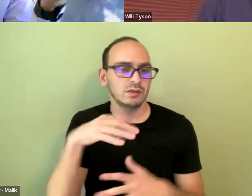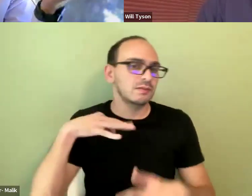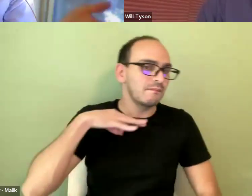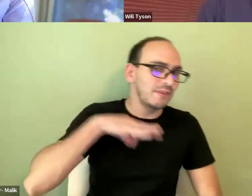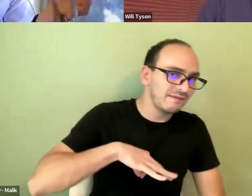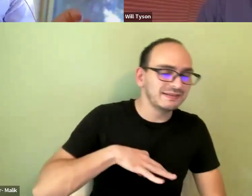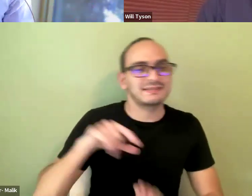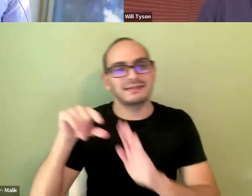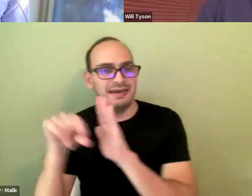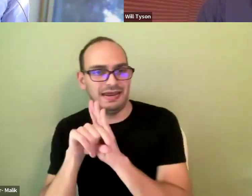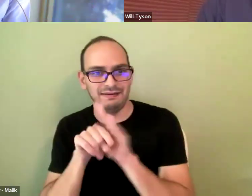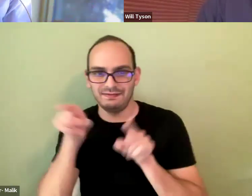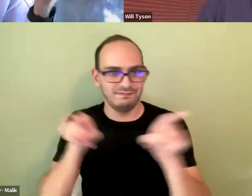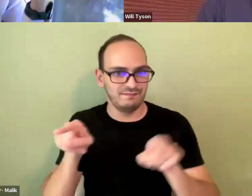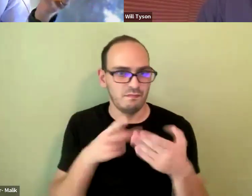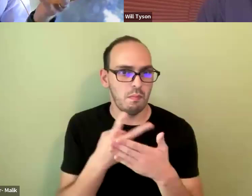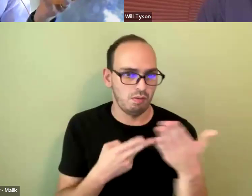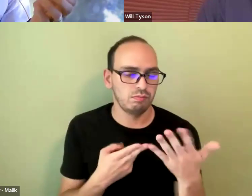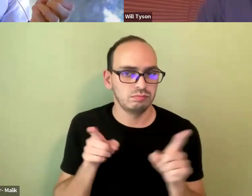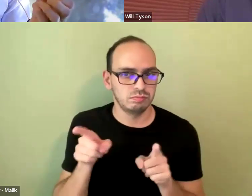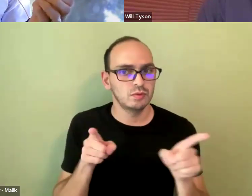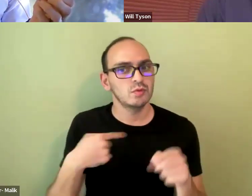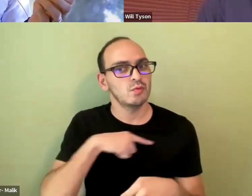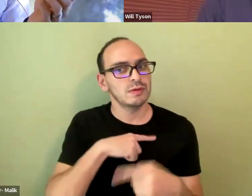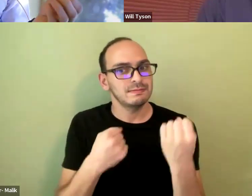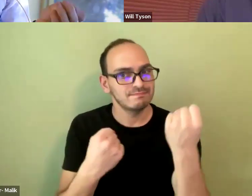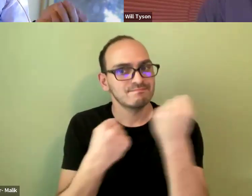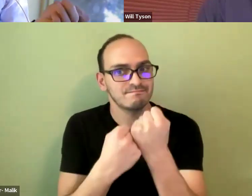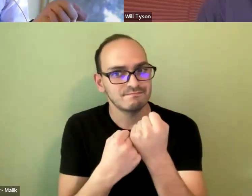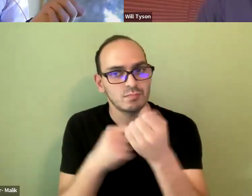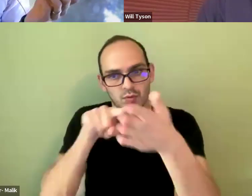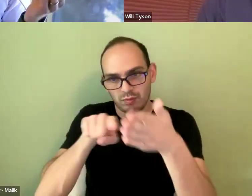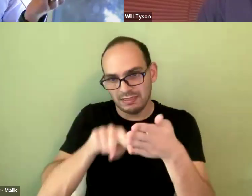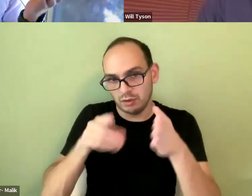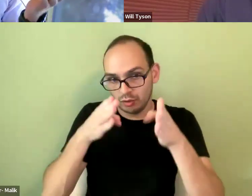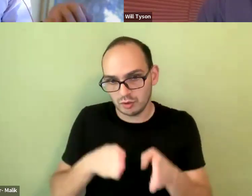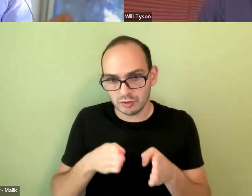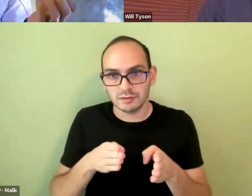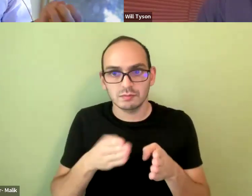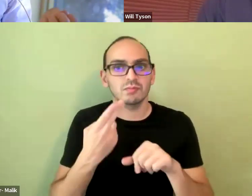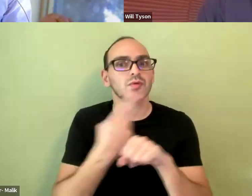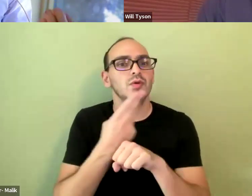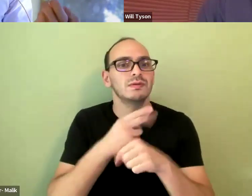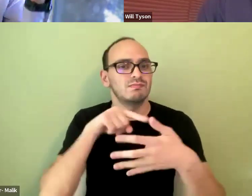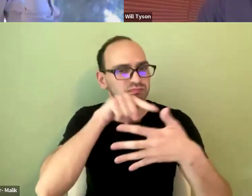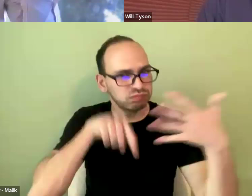drawbacks to each one. We essentially advocate that researchers may be make use of a plurality of them.